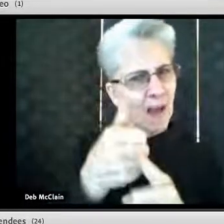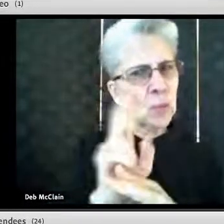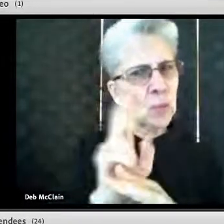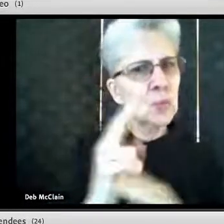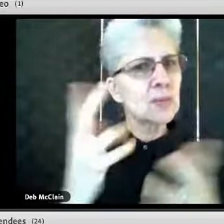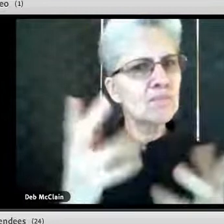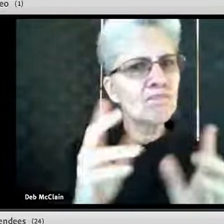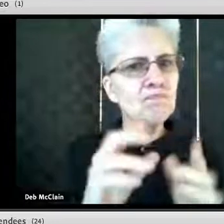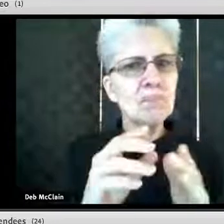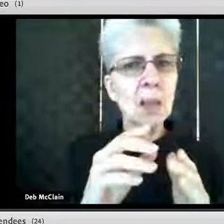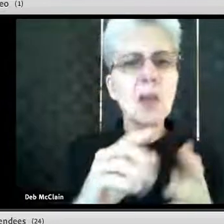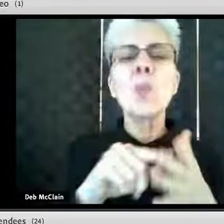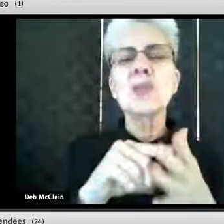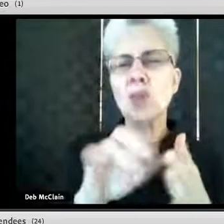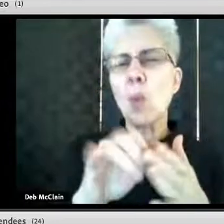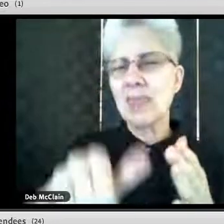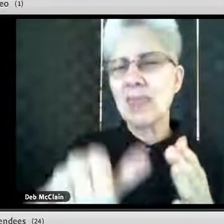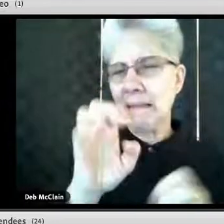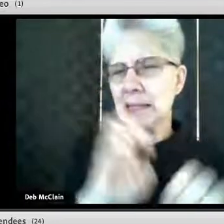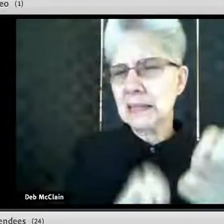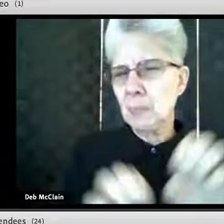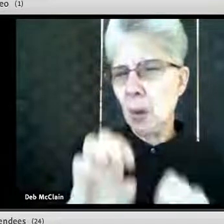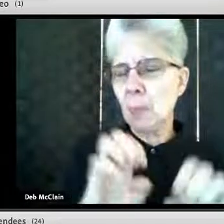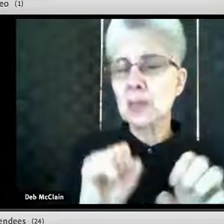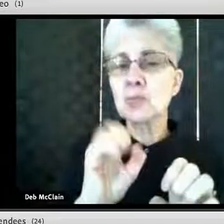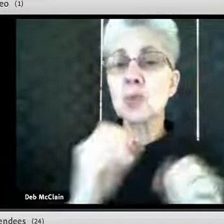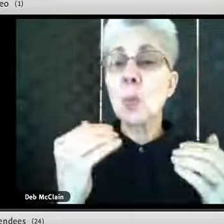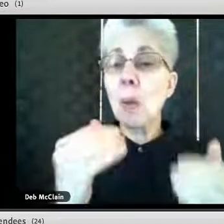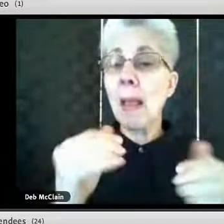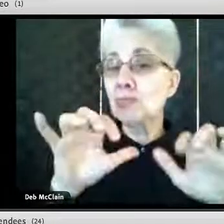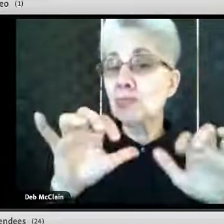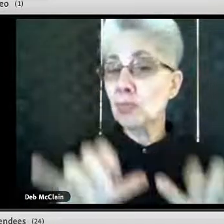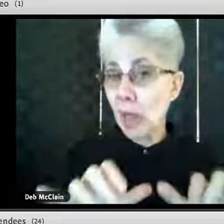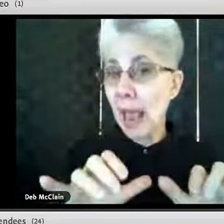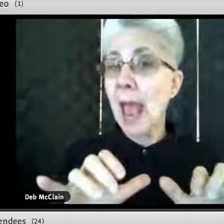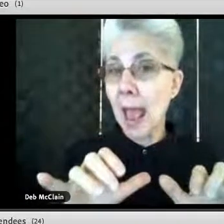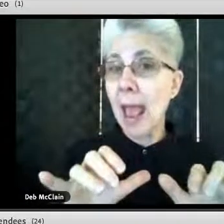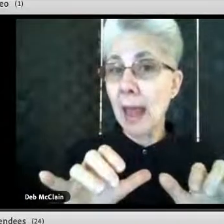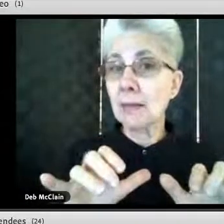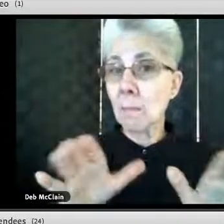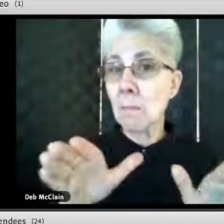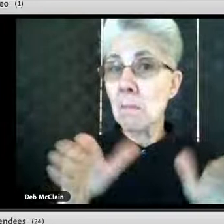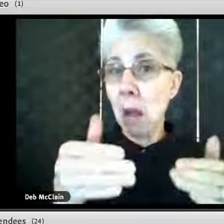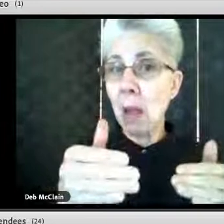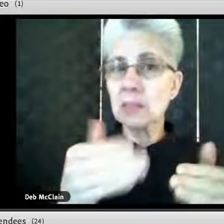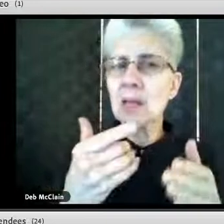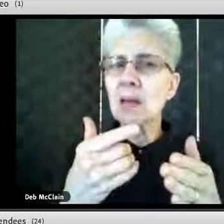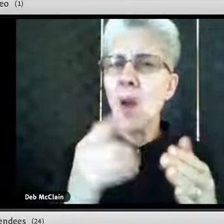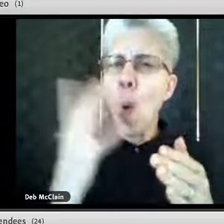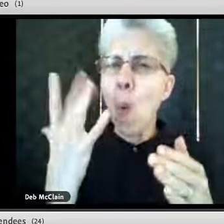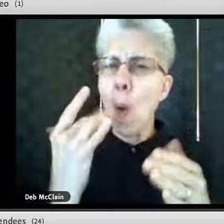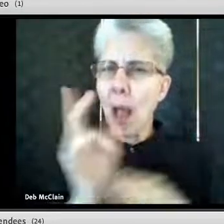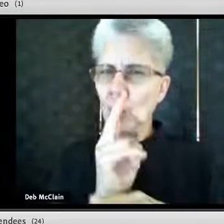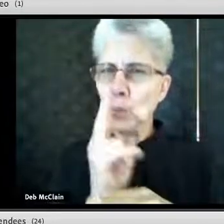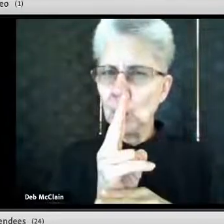let's just start that as an experiment. So go ahead and type in that chatbox. You guys are hoping today that you can just sit back.